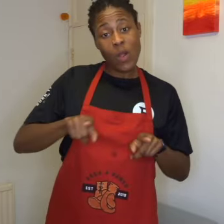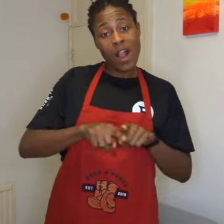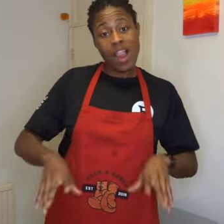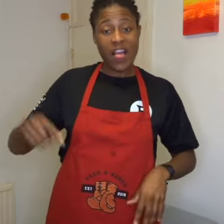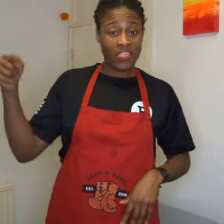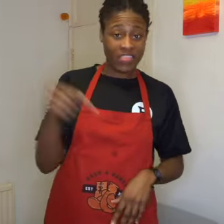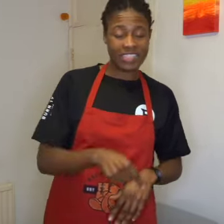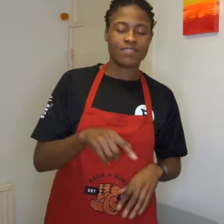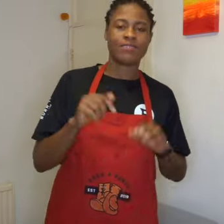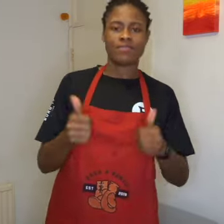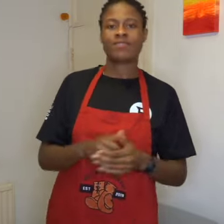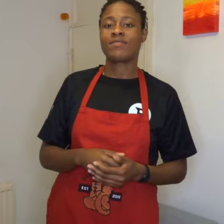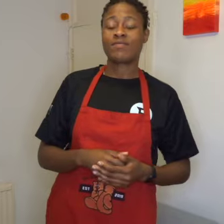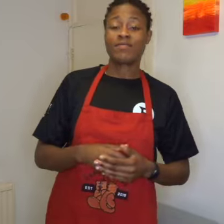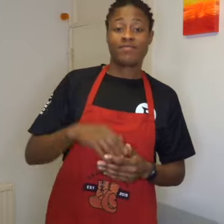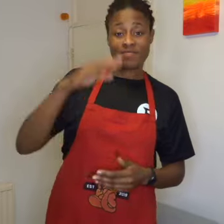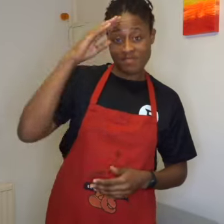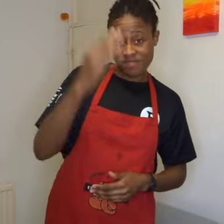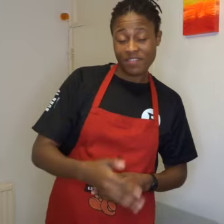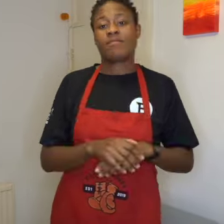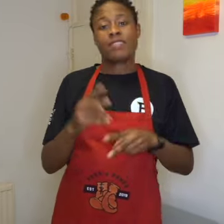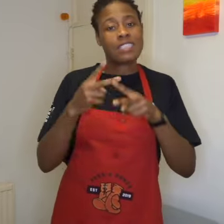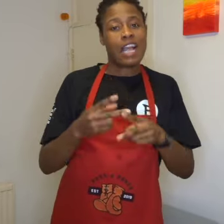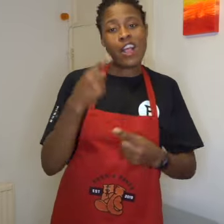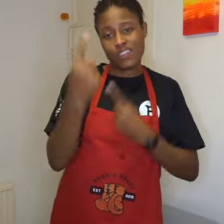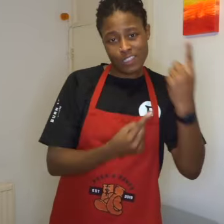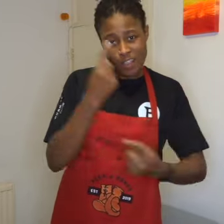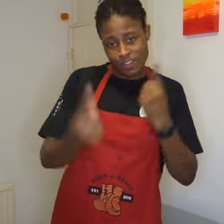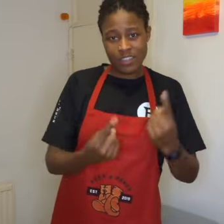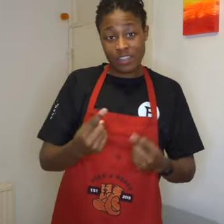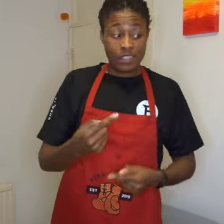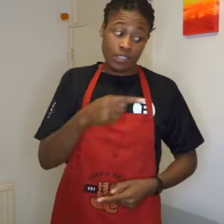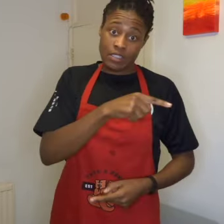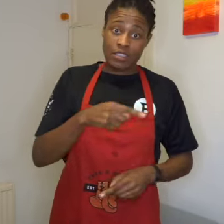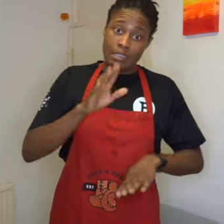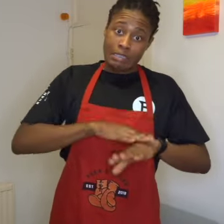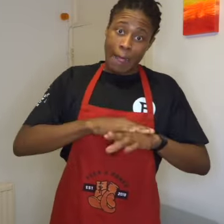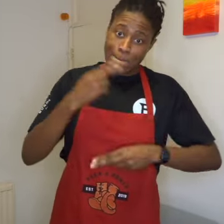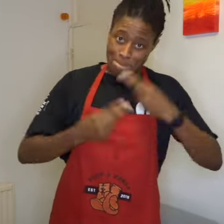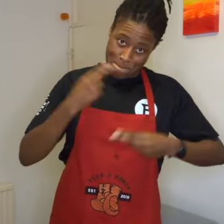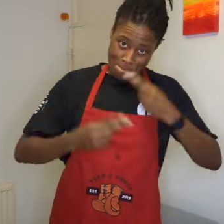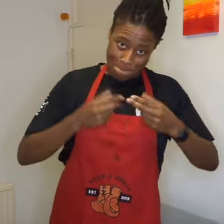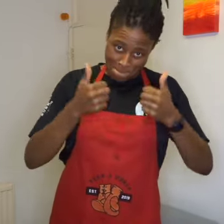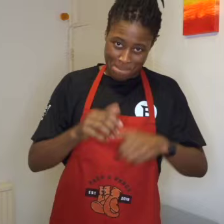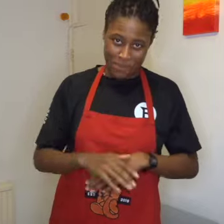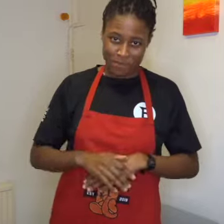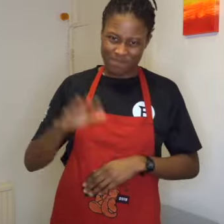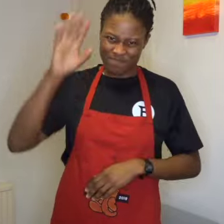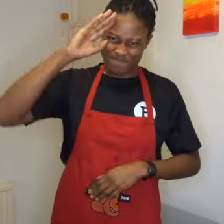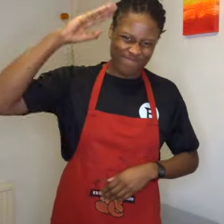if you want to see more videos like this. Take care of yourselves, it's time to eat!